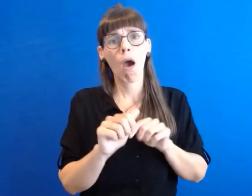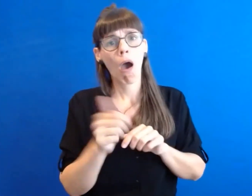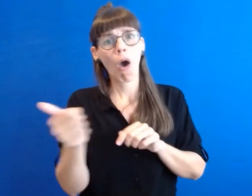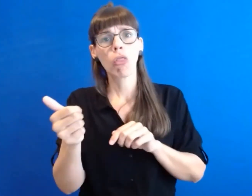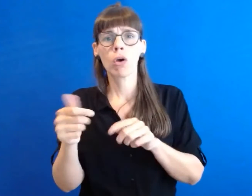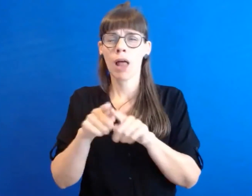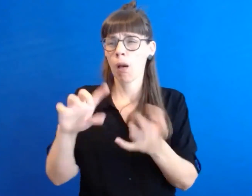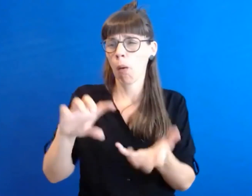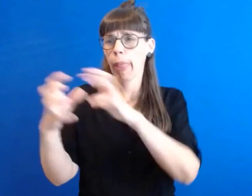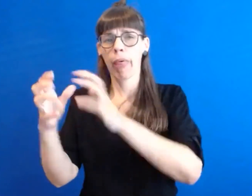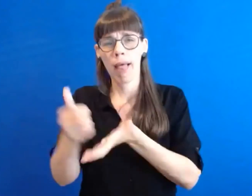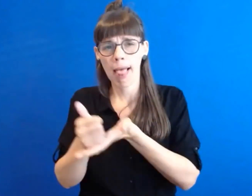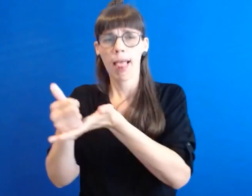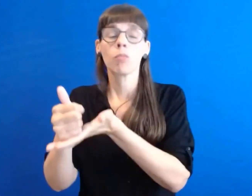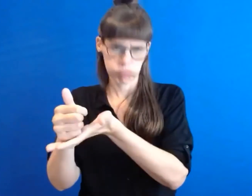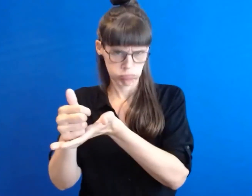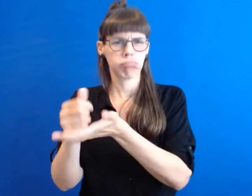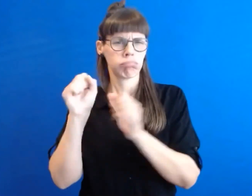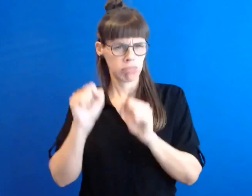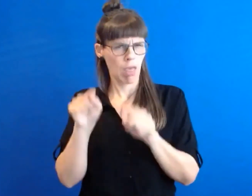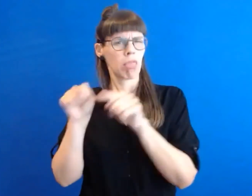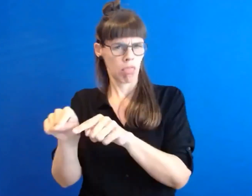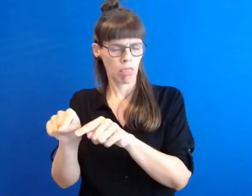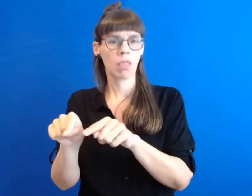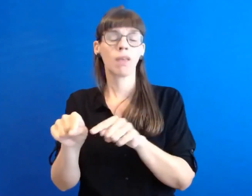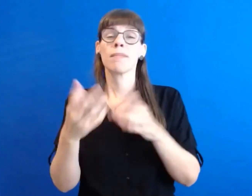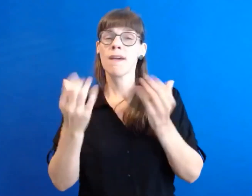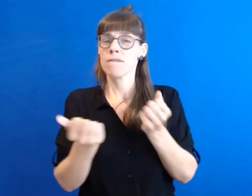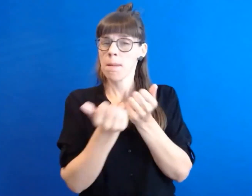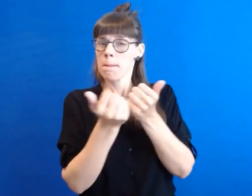It is not limited to COVID-19. It can be used